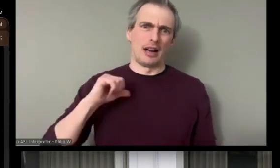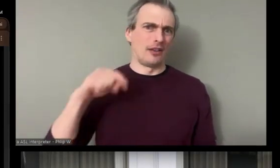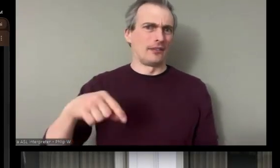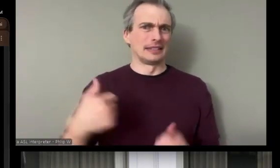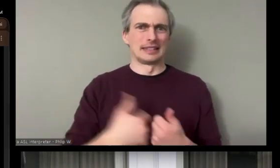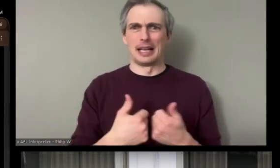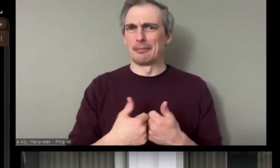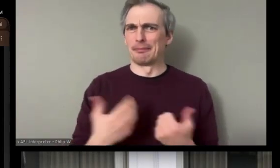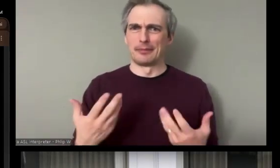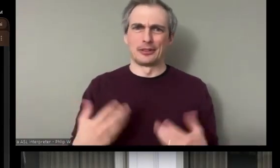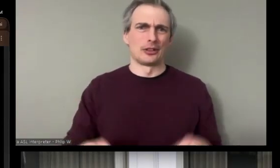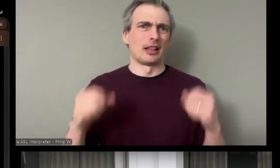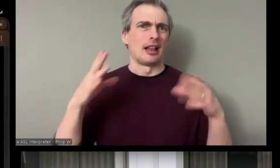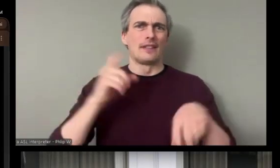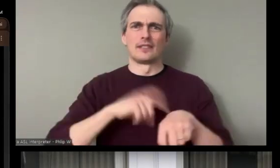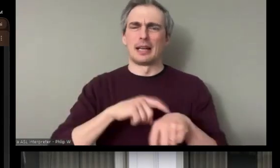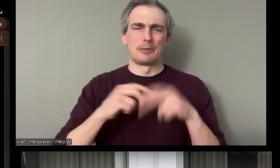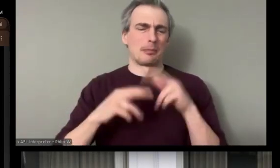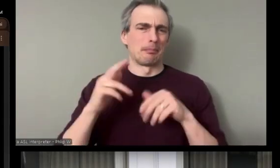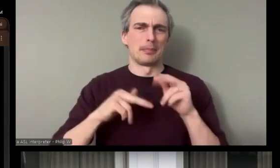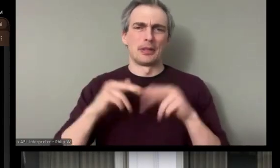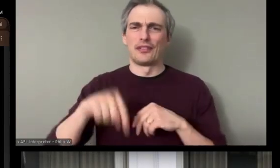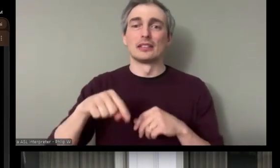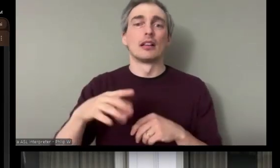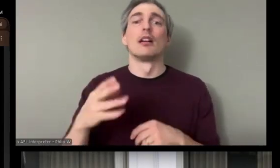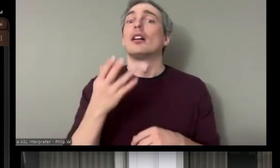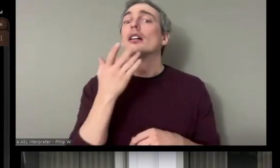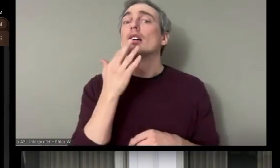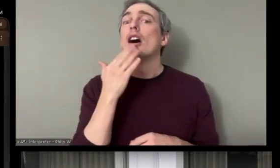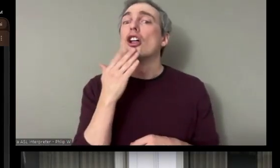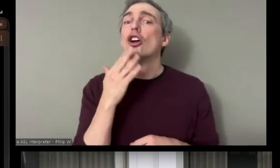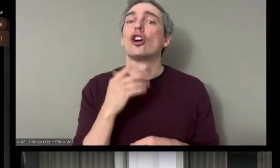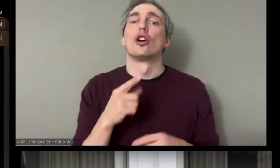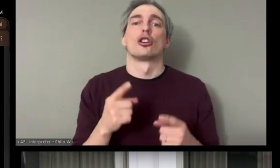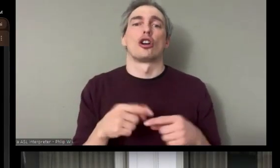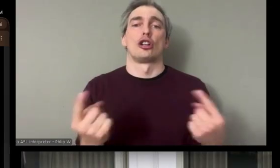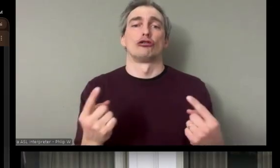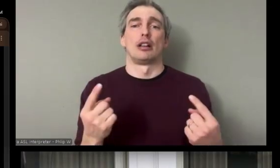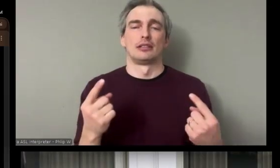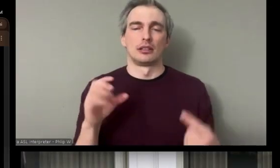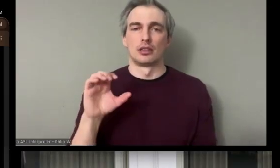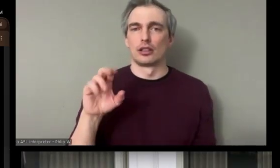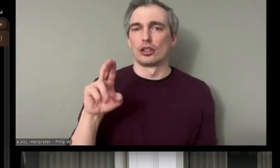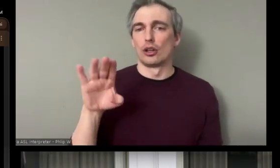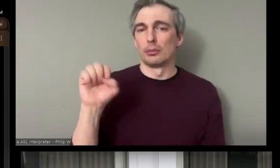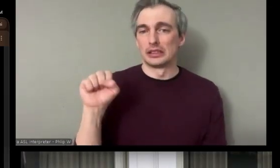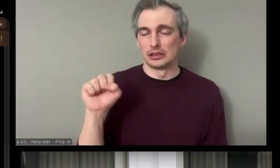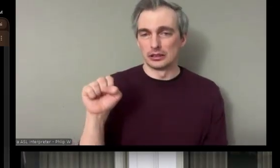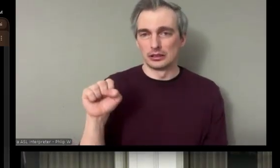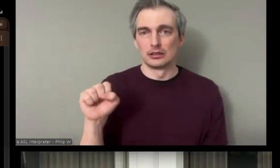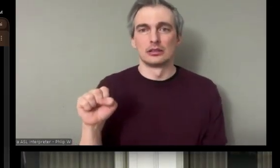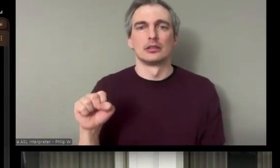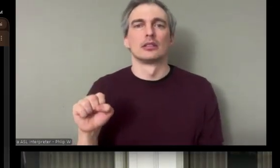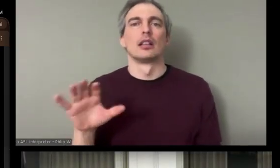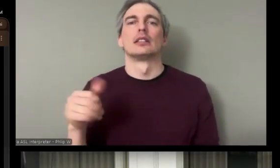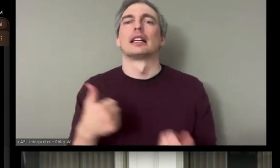It's color contrast cubes. Where you need to... It's a game where everyone can go pick up the cube.